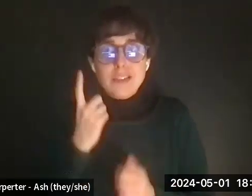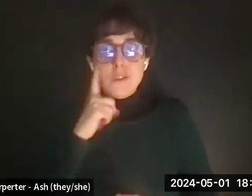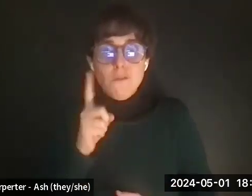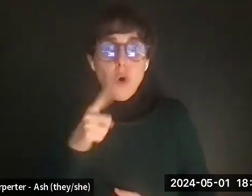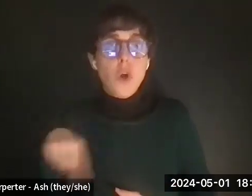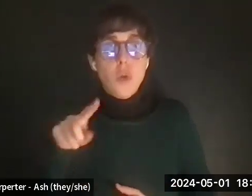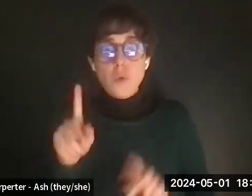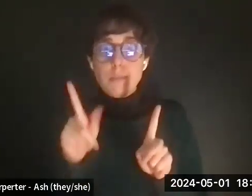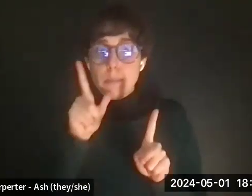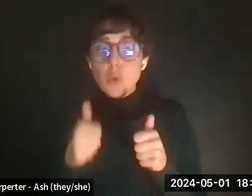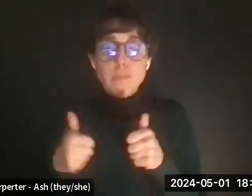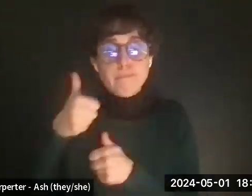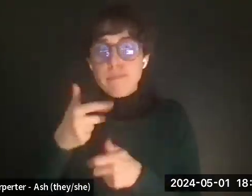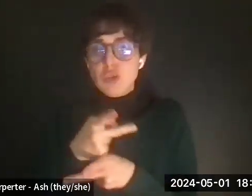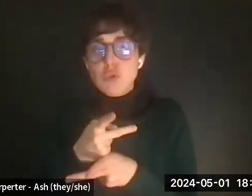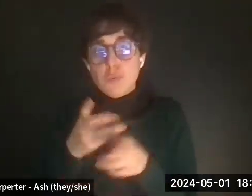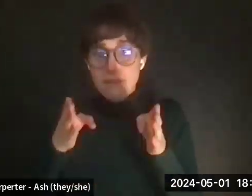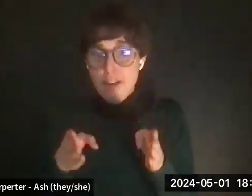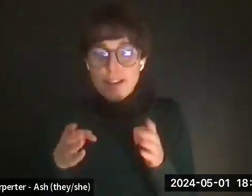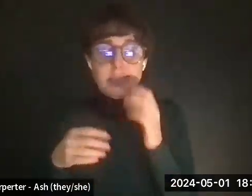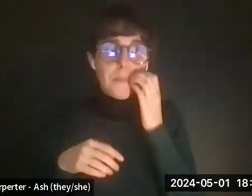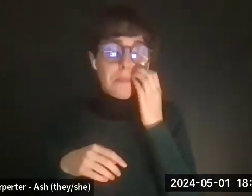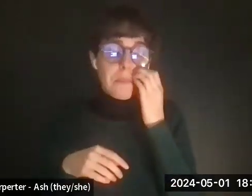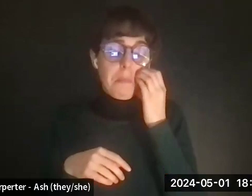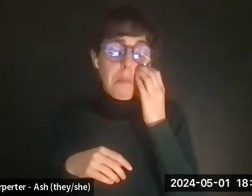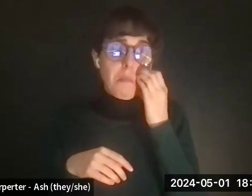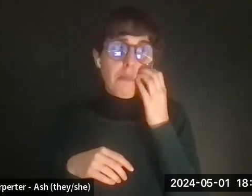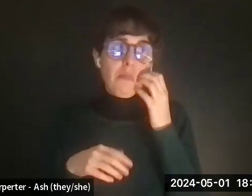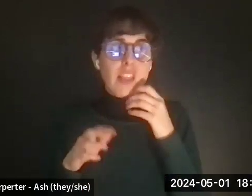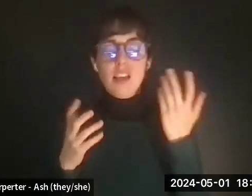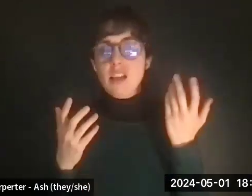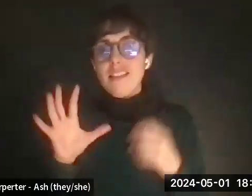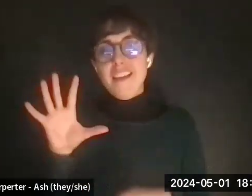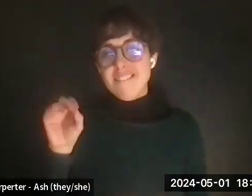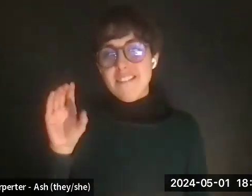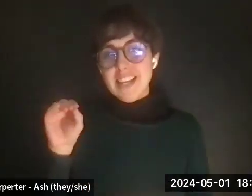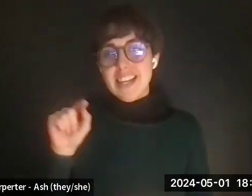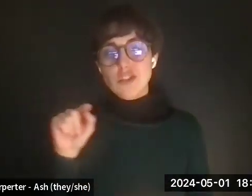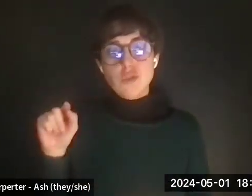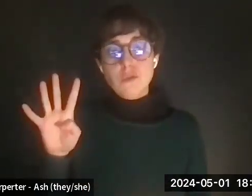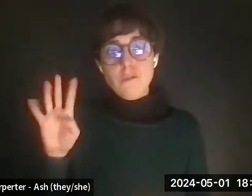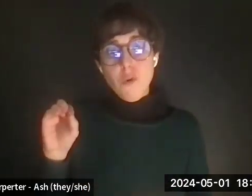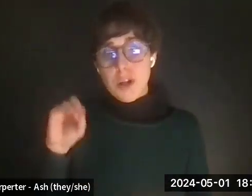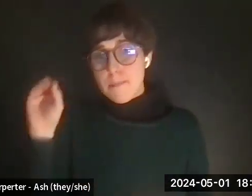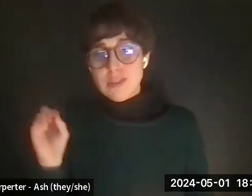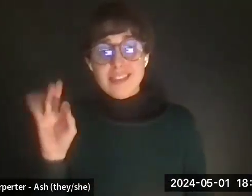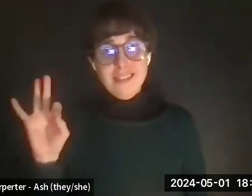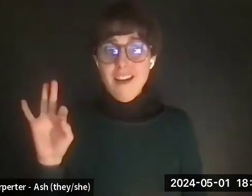50 or 40% of another person's income is a lot of money and, and maybe too much.